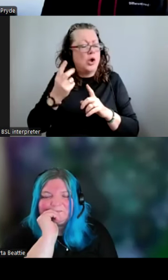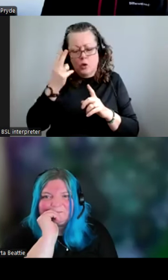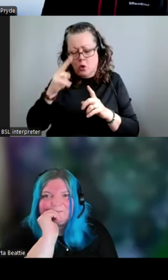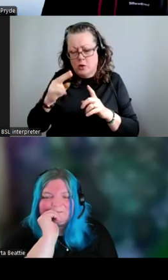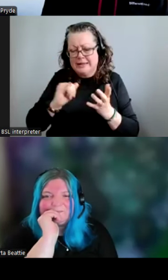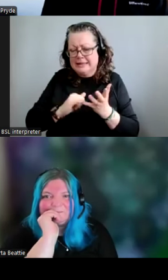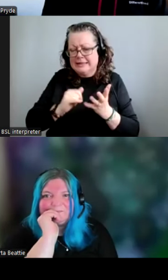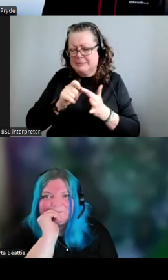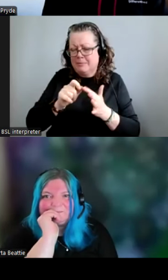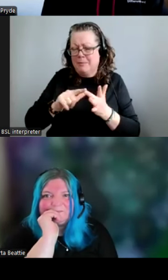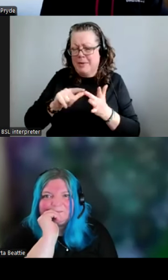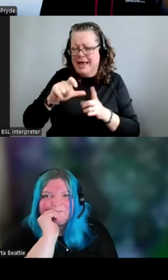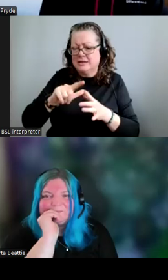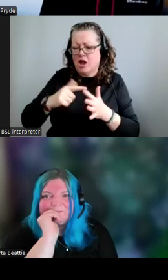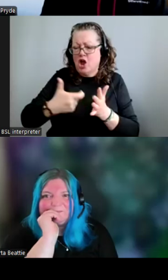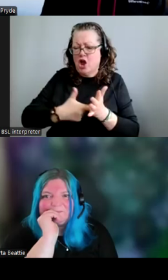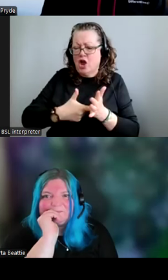which can help tell you the pages that are incorrect.